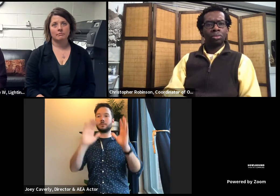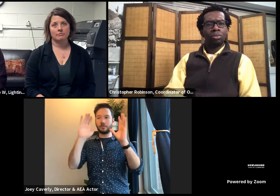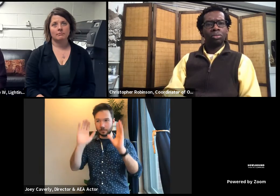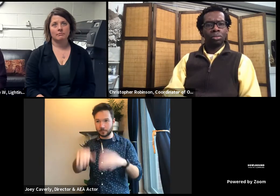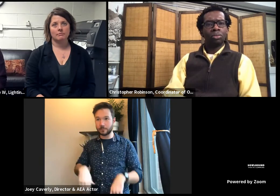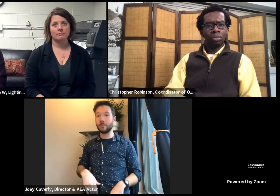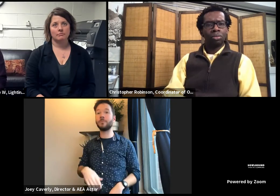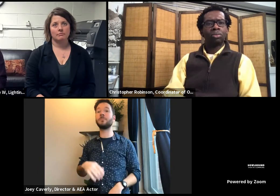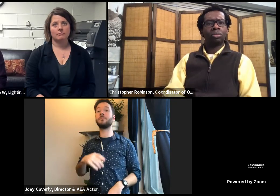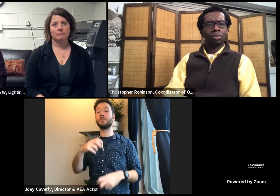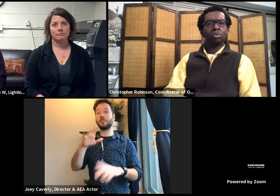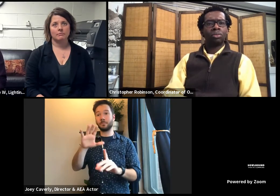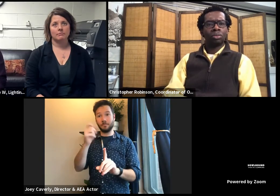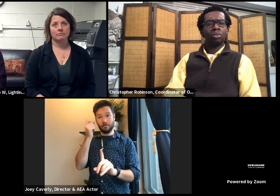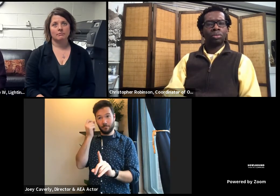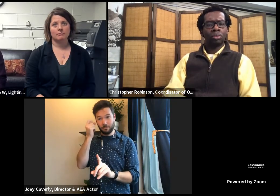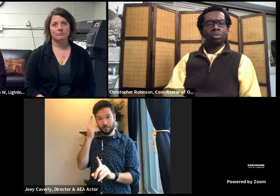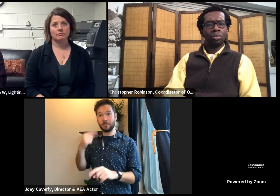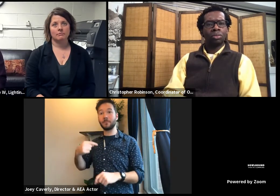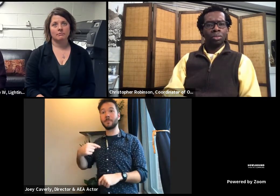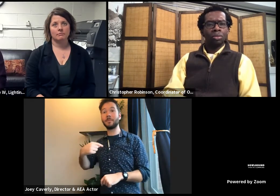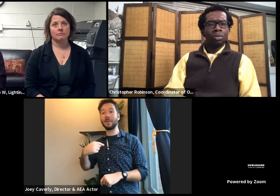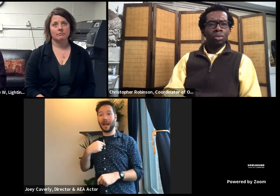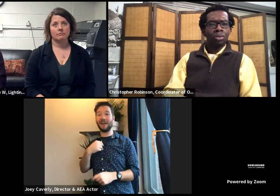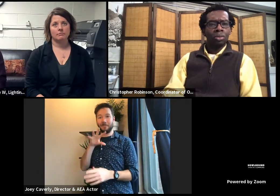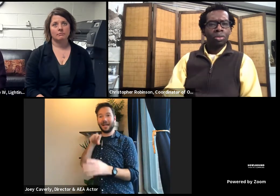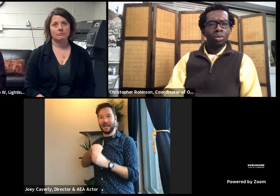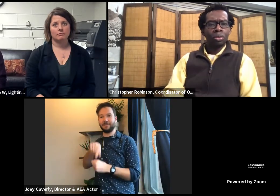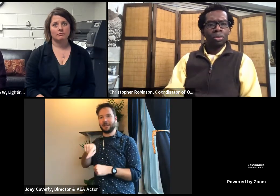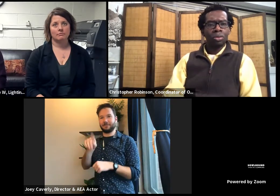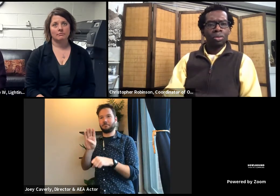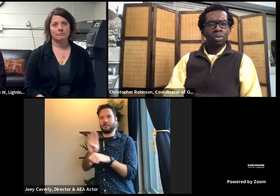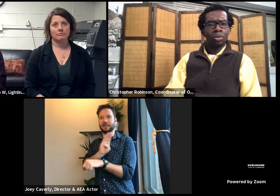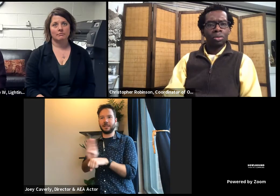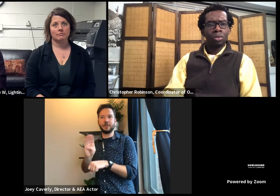a natural ignorance that works itself out.